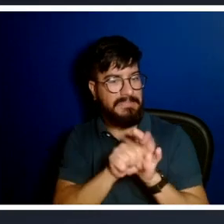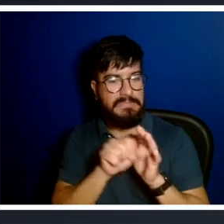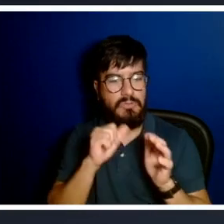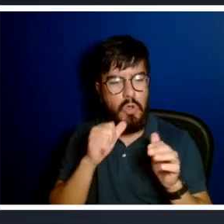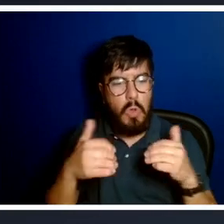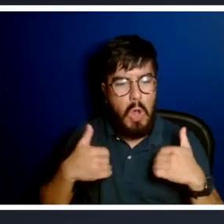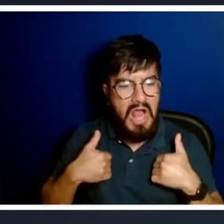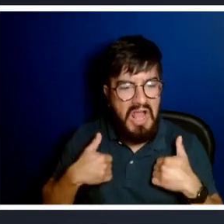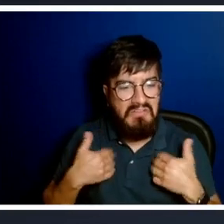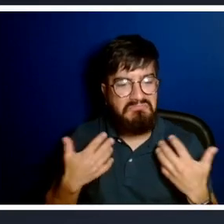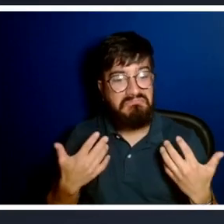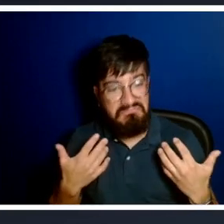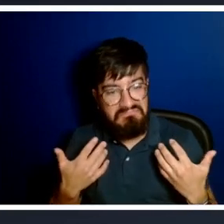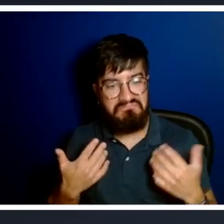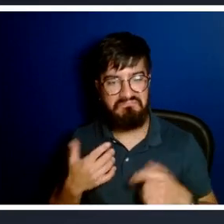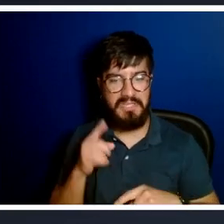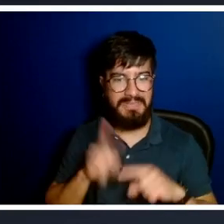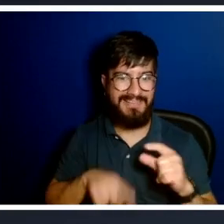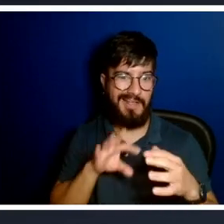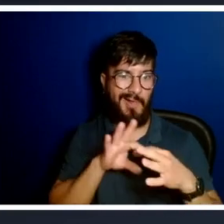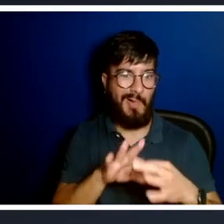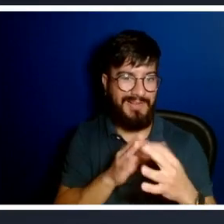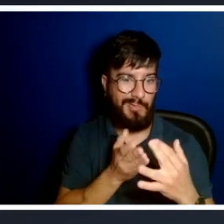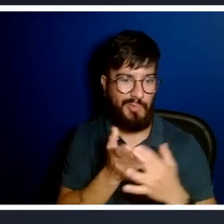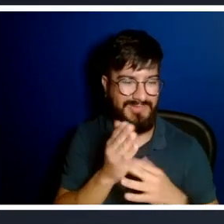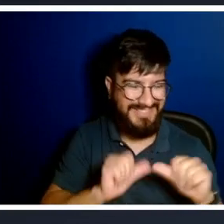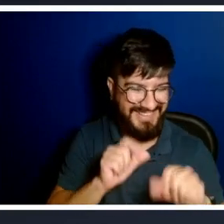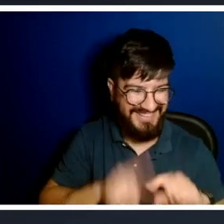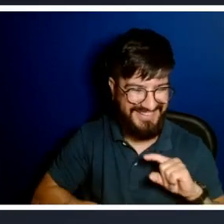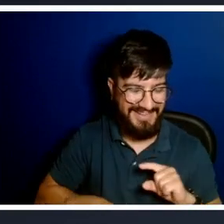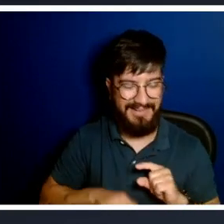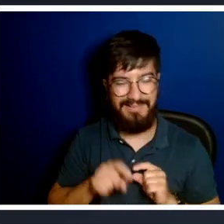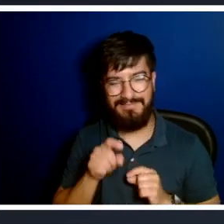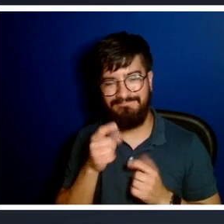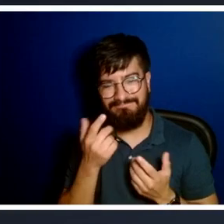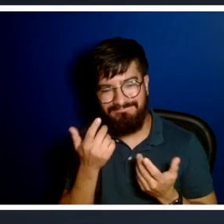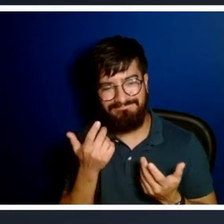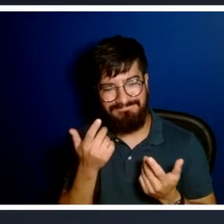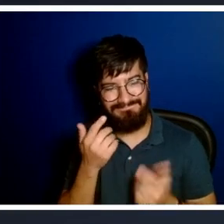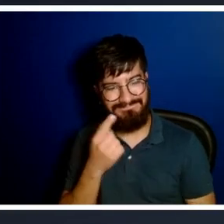connect into the environment and into kind of action, so finding other pathways to make that